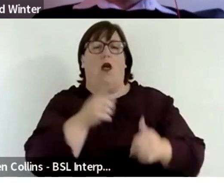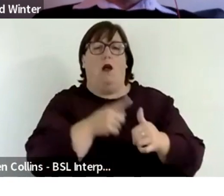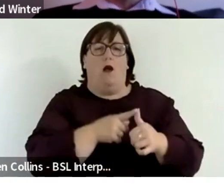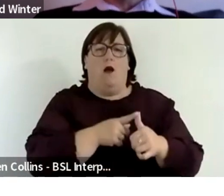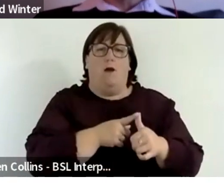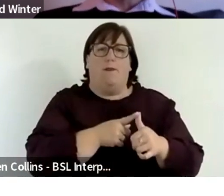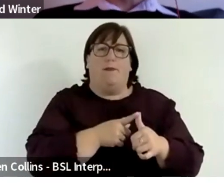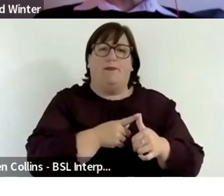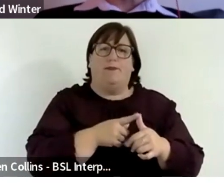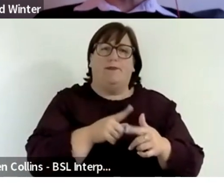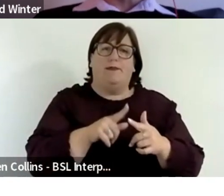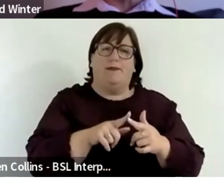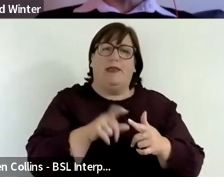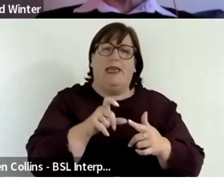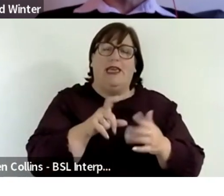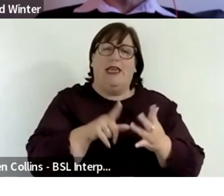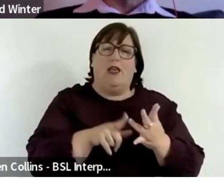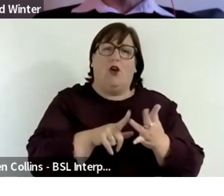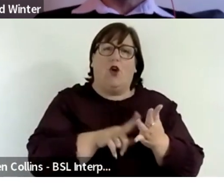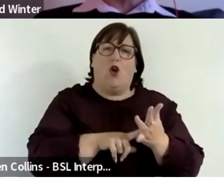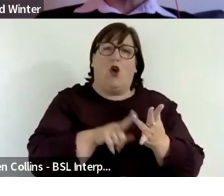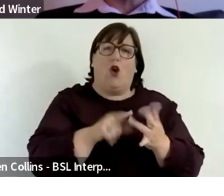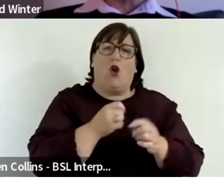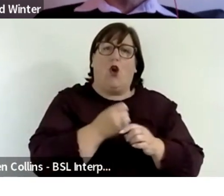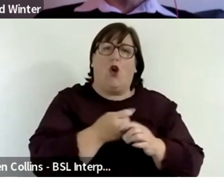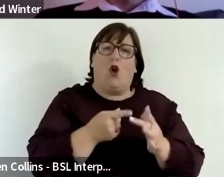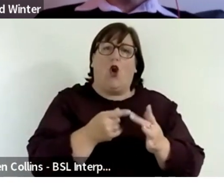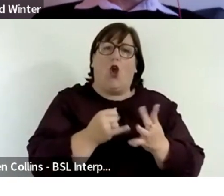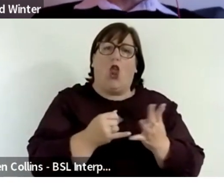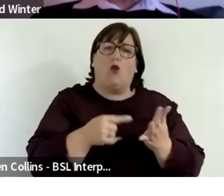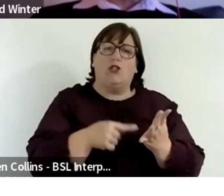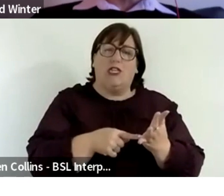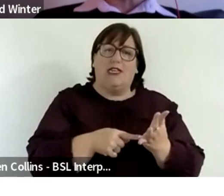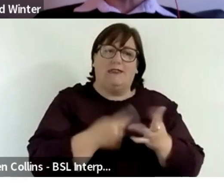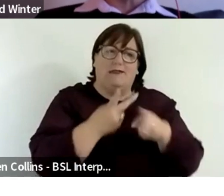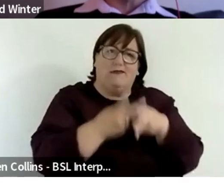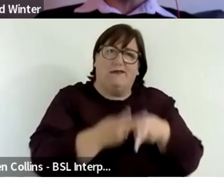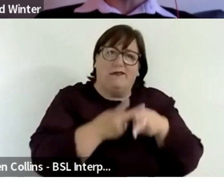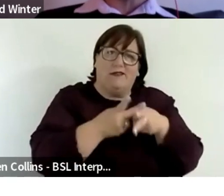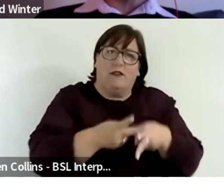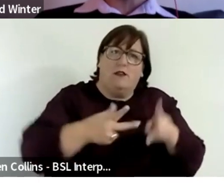Helping to relocate species that need protection or helping to plant new trees and new habitats.